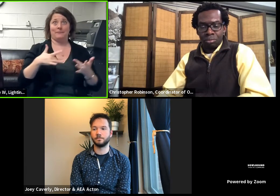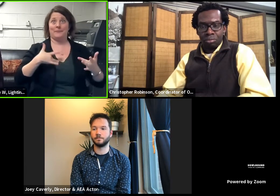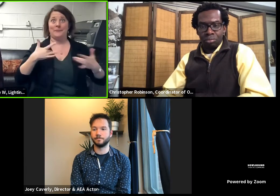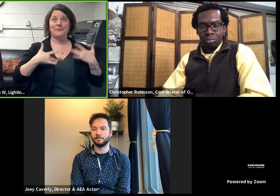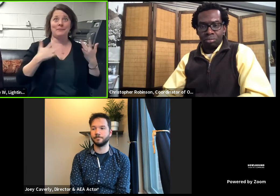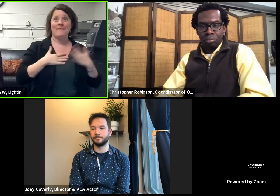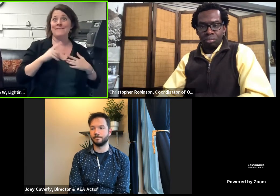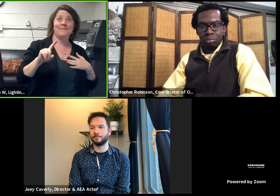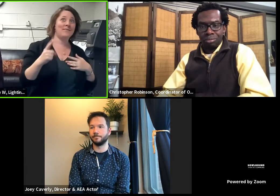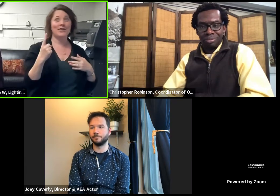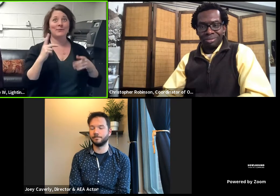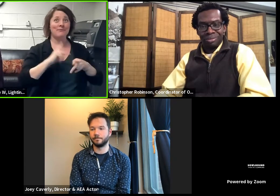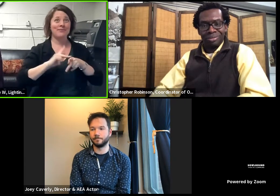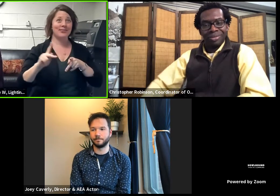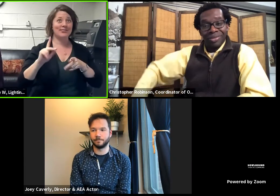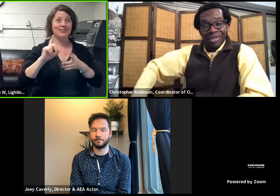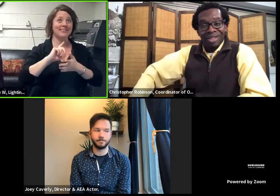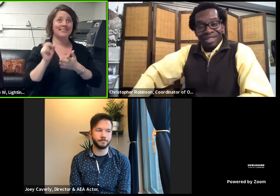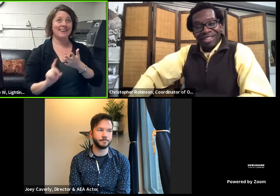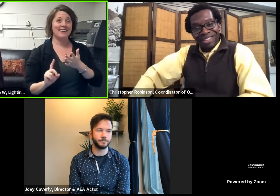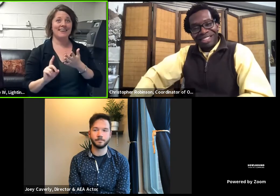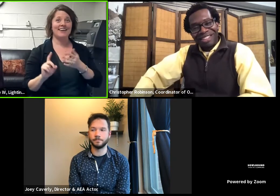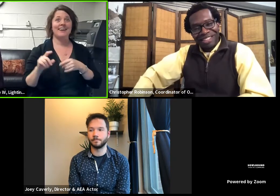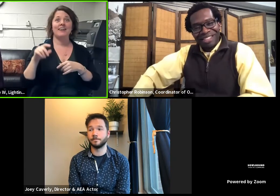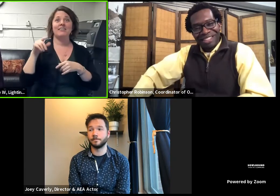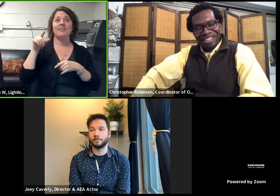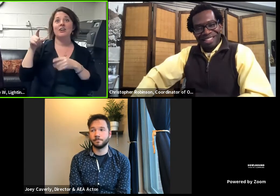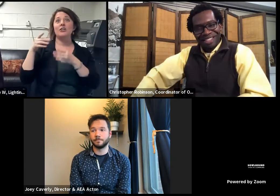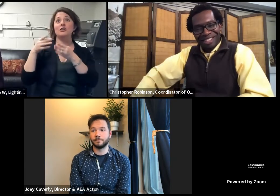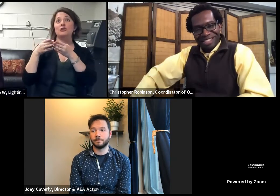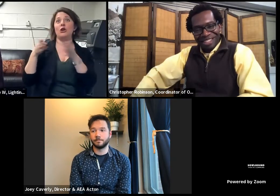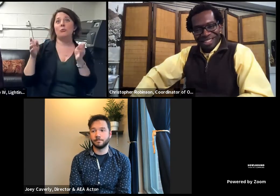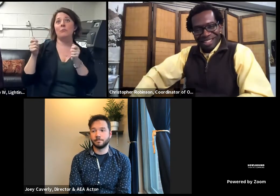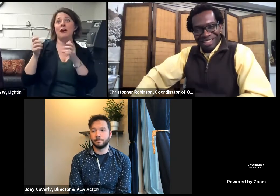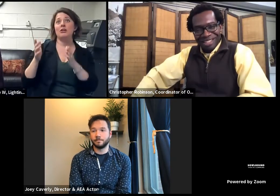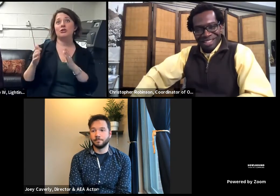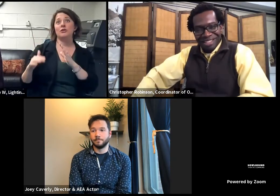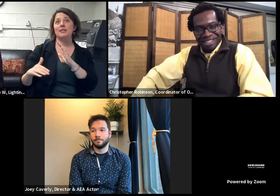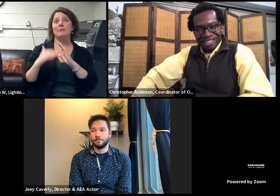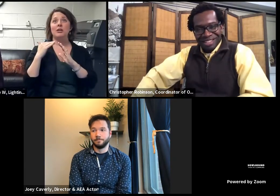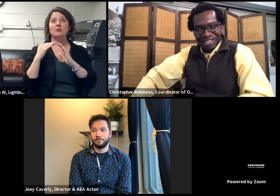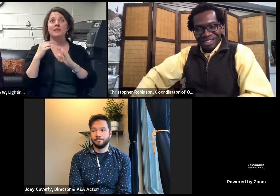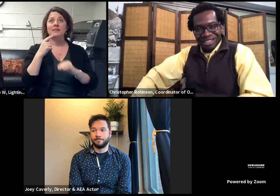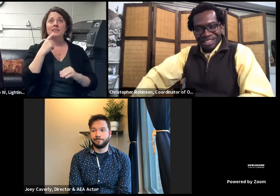when I was right out of grad school, I was all excited. I'm a professional signer, I was ready to go,